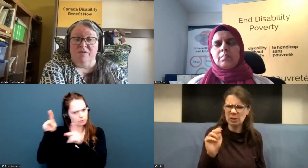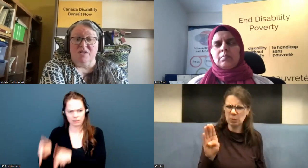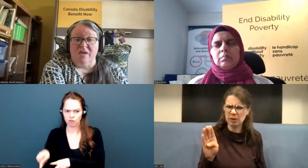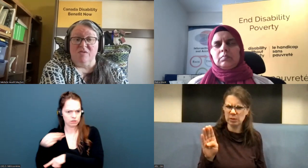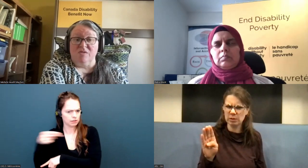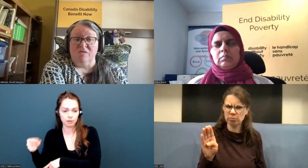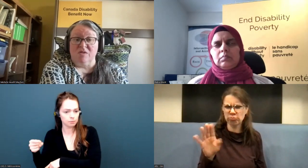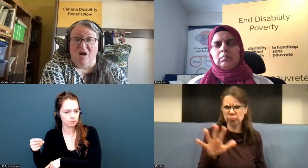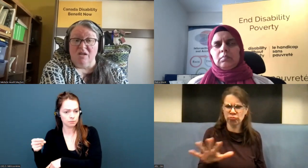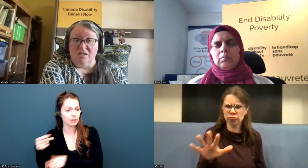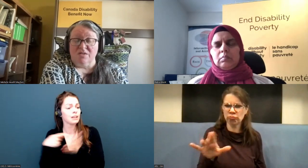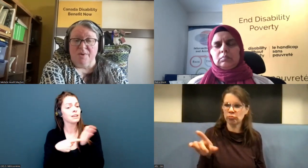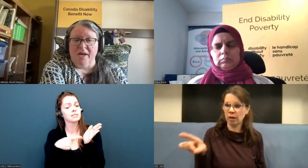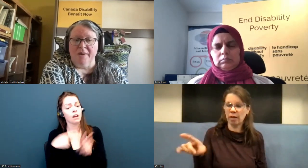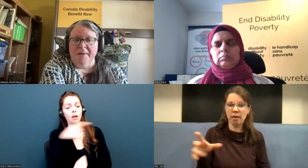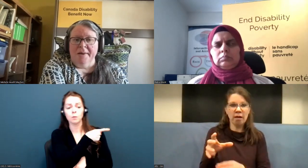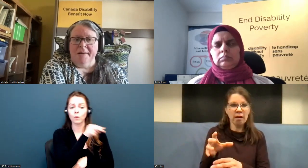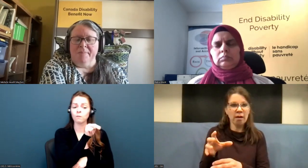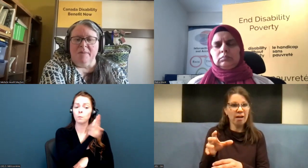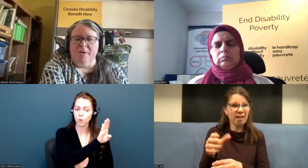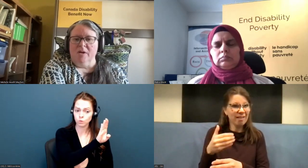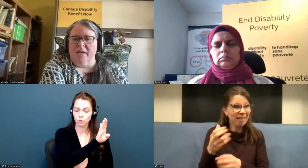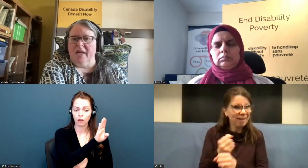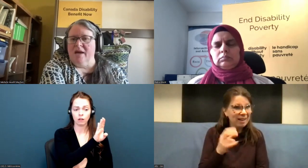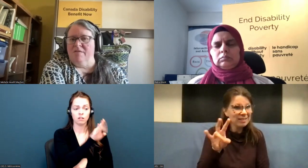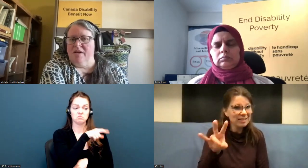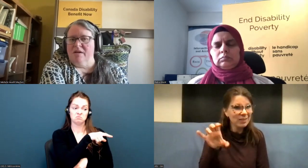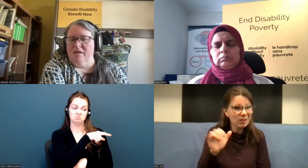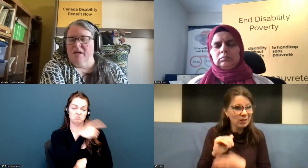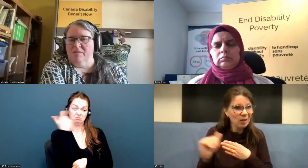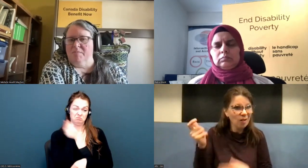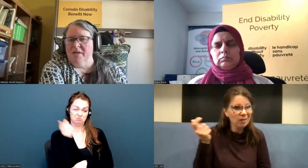OVER $700. PEOPLE HERE IN B.C.